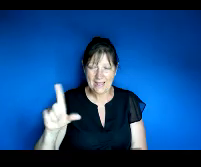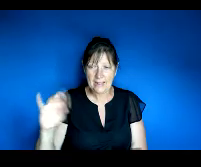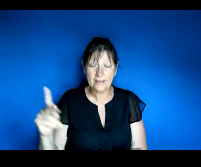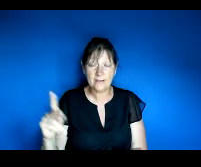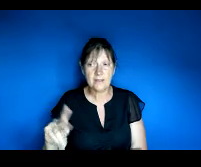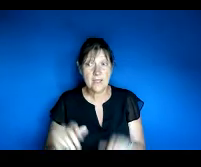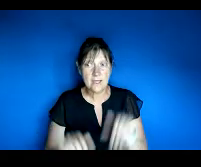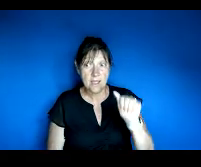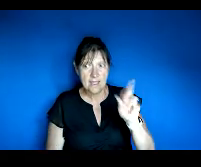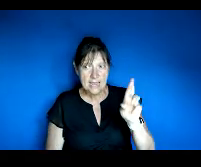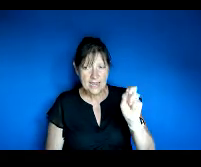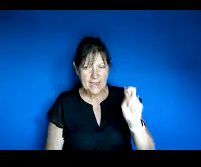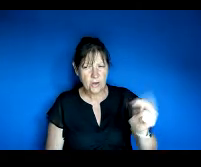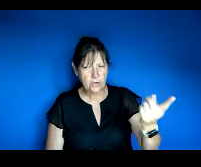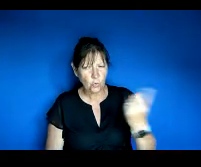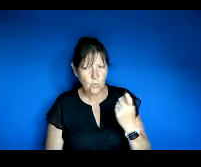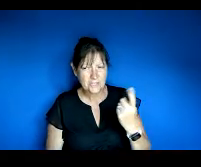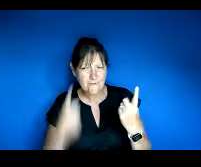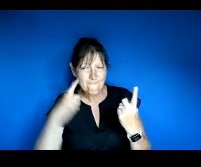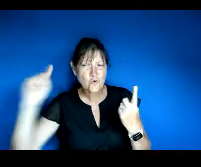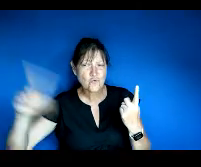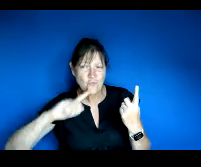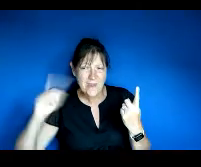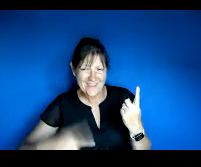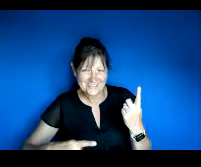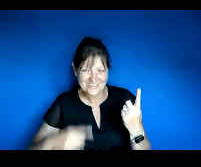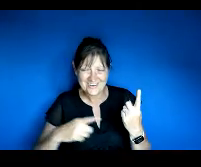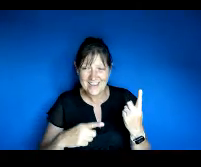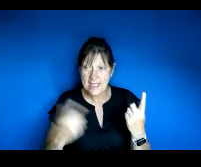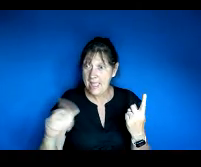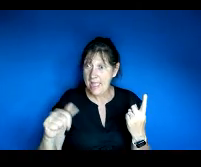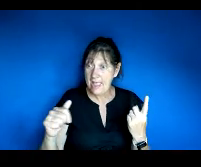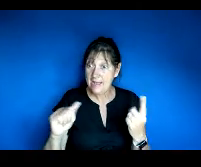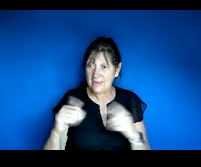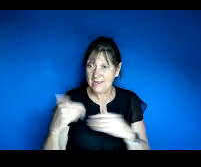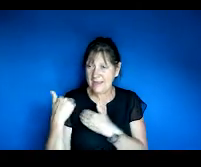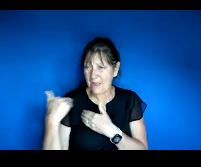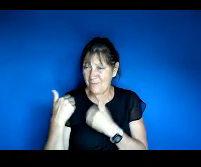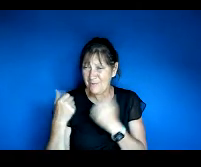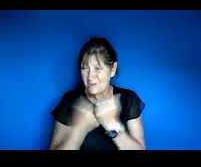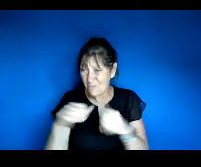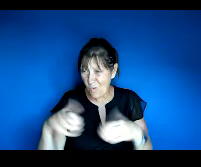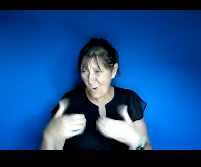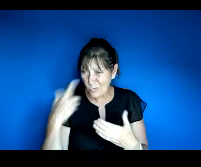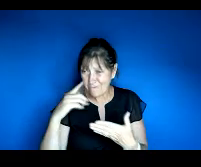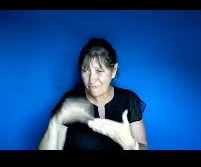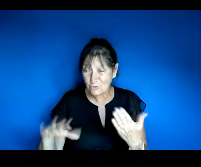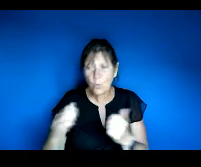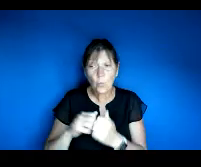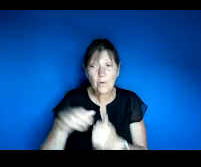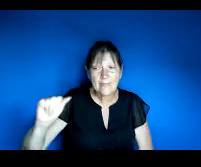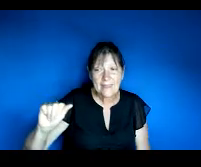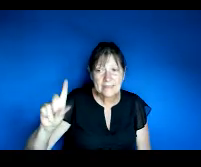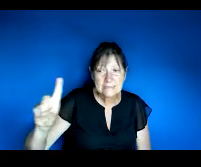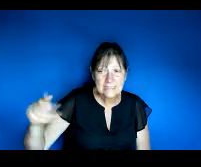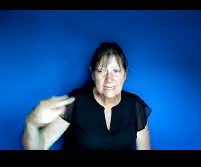that would be a good one, I think, for you to tackle about any accountability groups or support groups for students with ADHD. Yeah. Yeah.